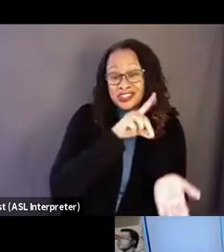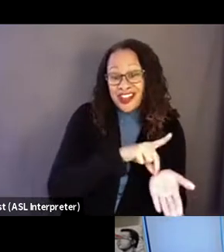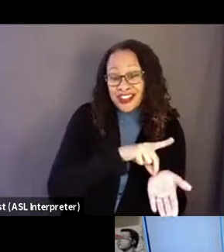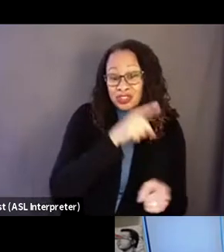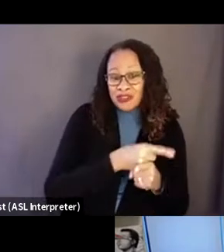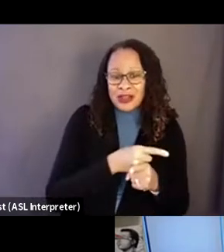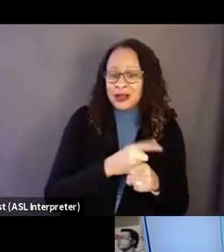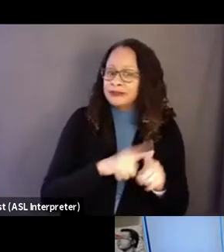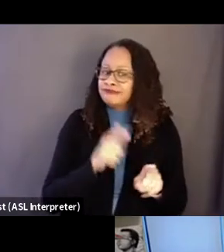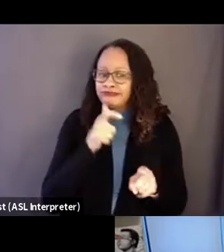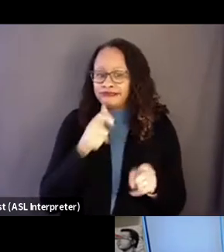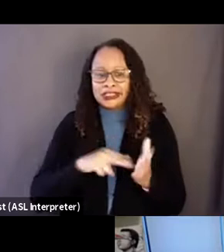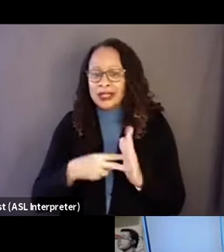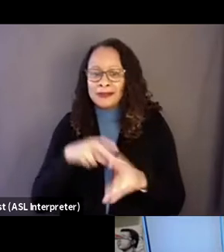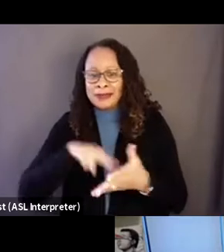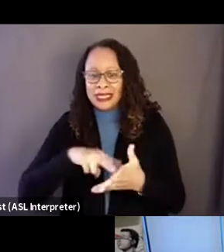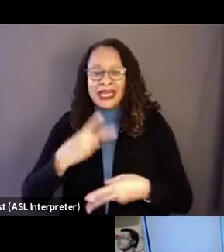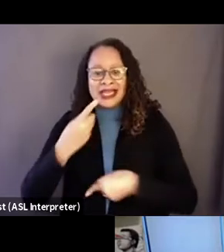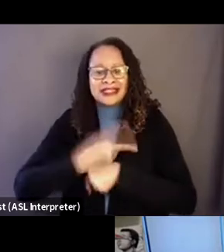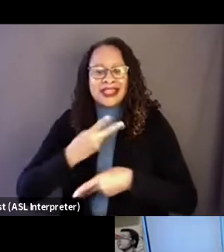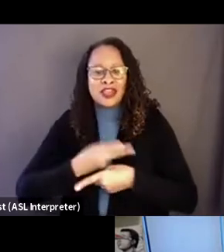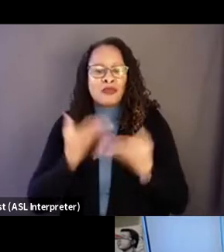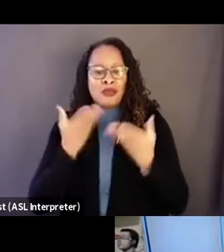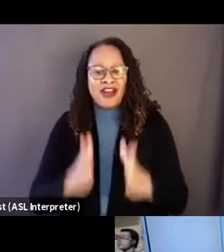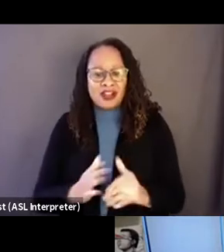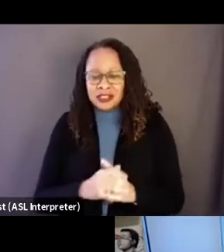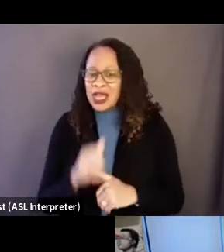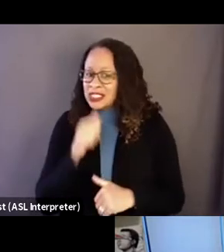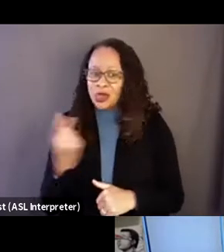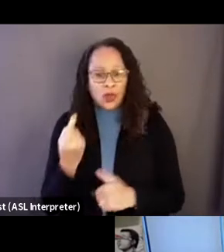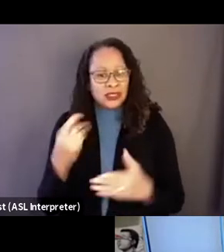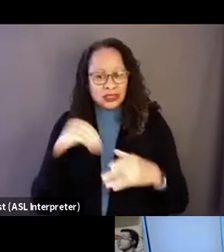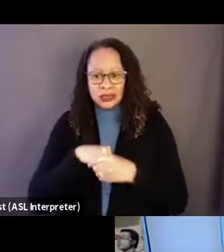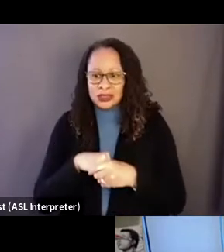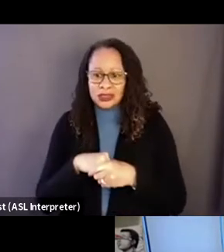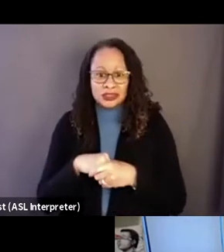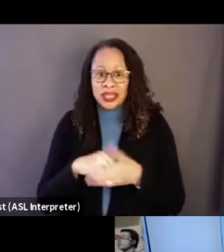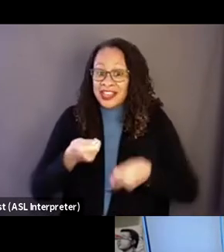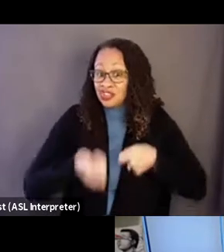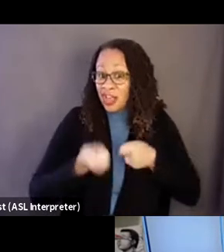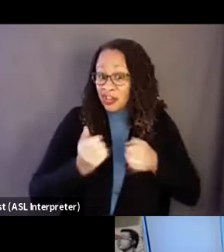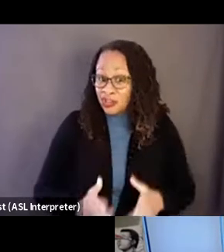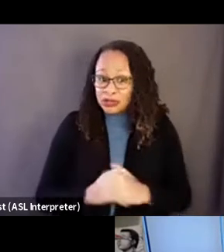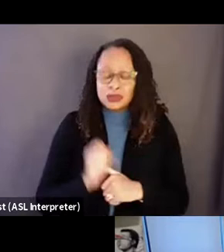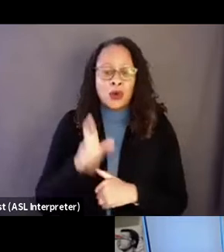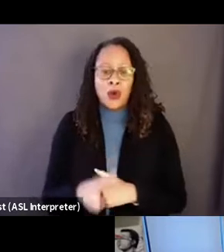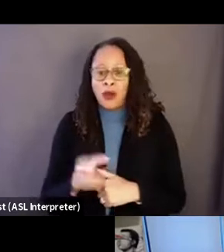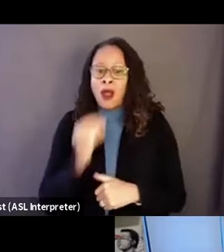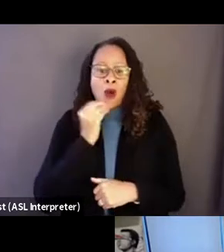It doesn't mean a childcare provider. It doesn't always include janitors. It doesn't include home health aides.